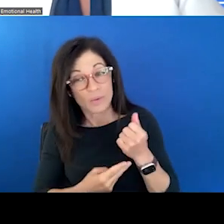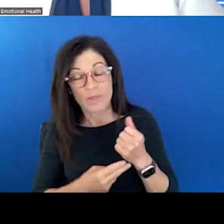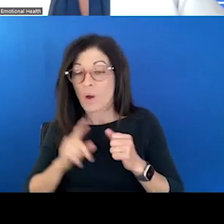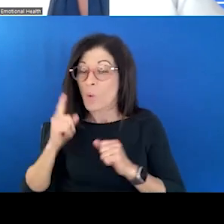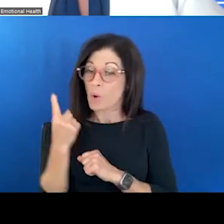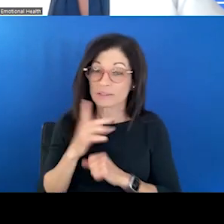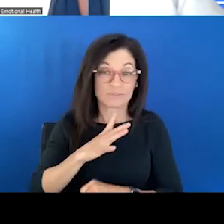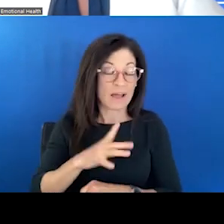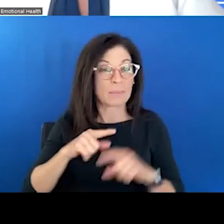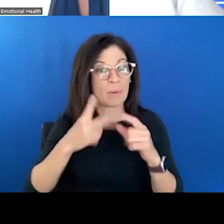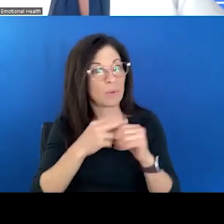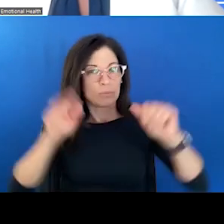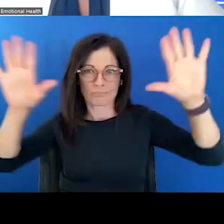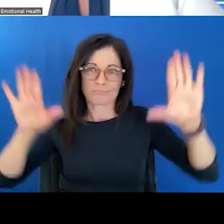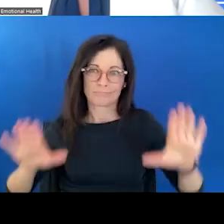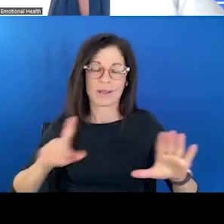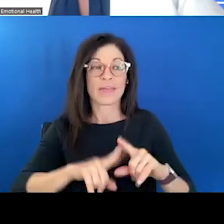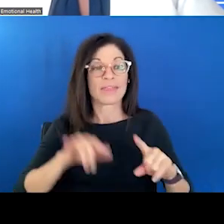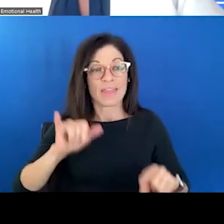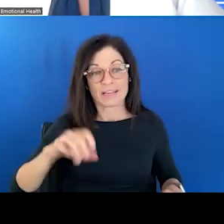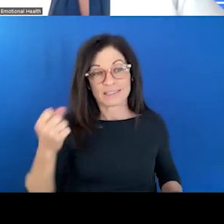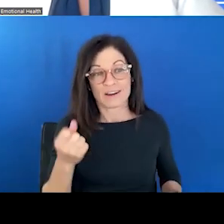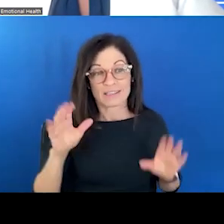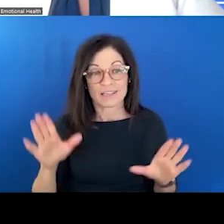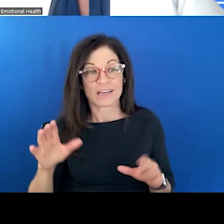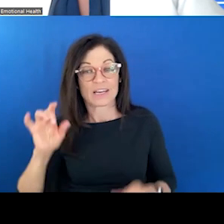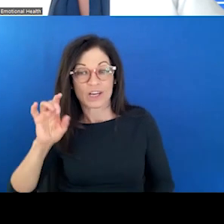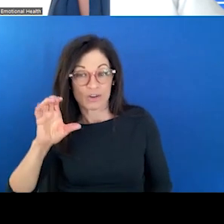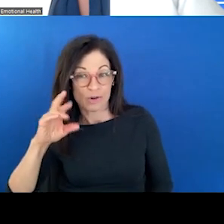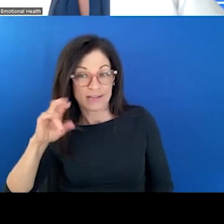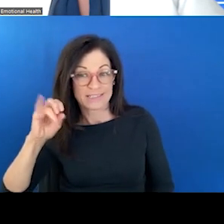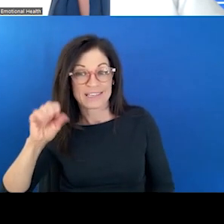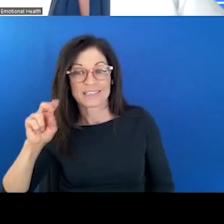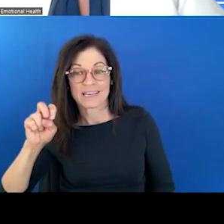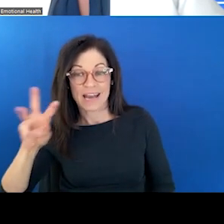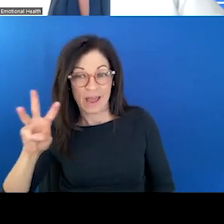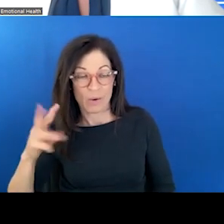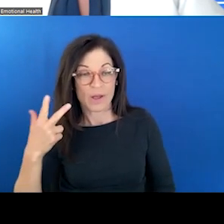AND THEN THE SUNDAY AND MONDAY IS THE CRISIS NOW SUMMIT.